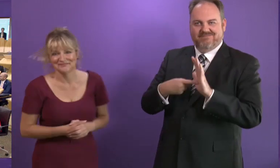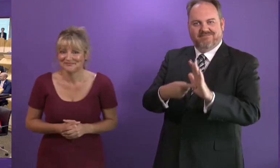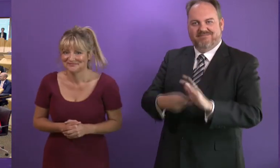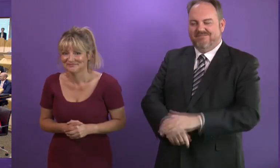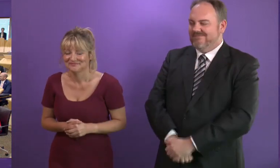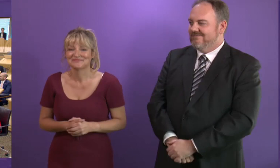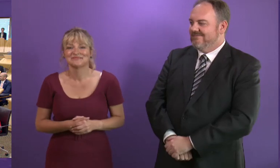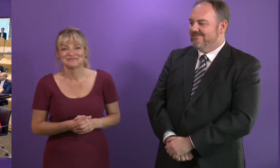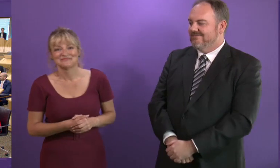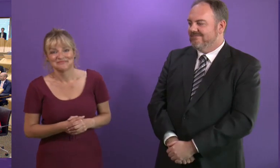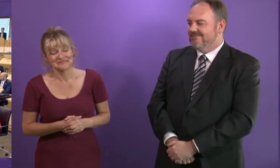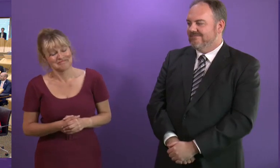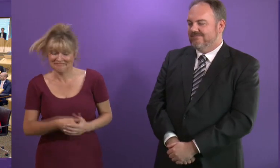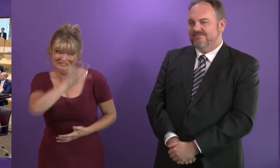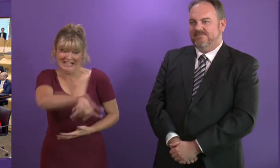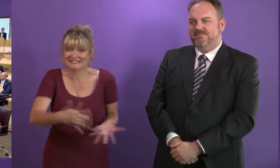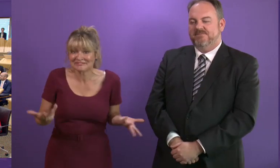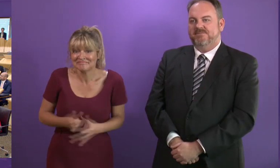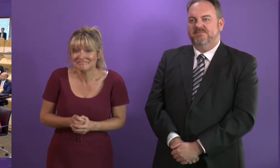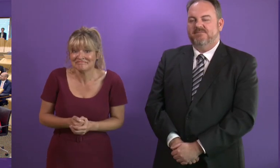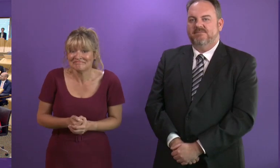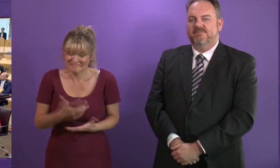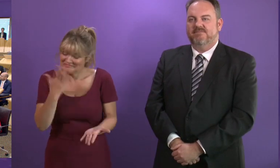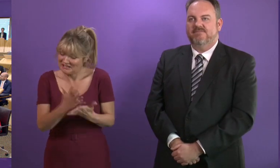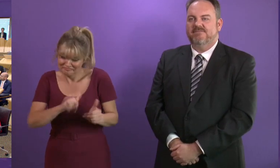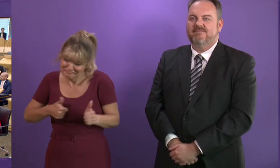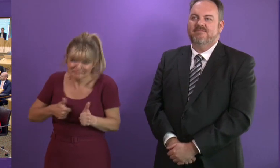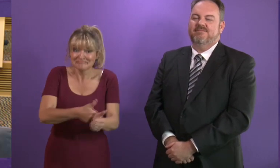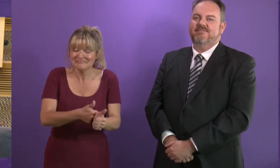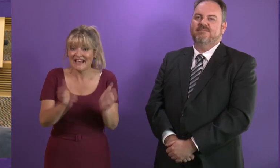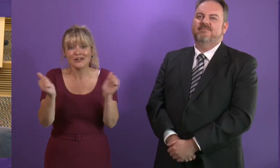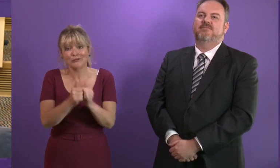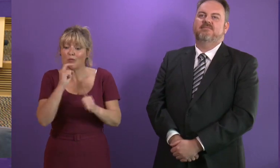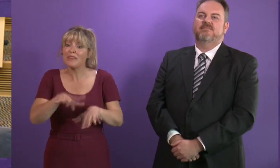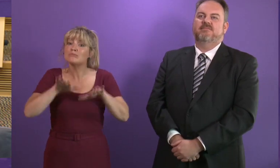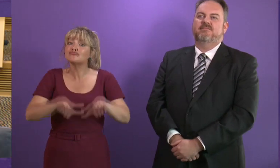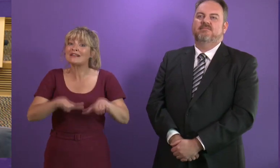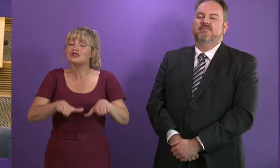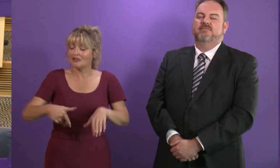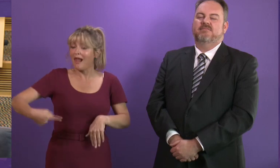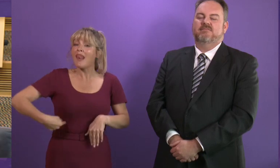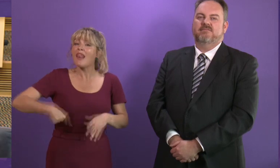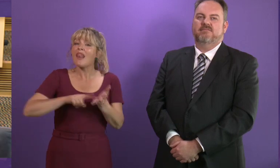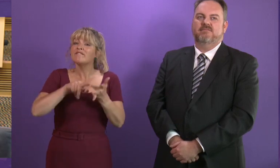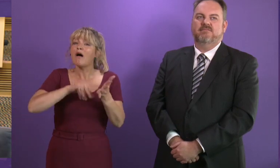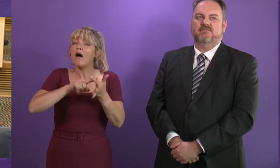Yes, I strongly agree with the British Liver Trust. I am proud that the Parliament introduced